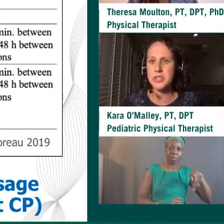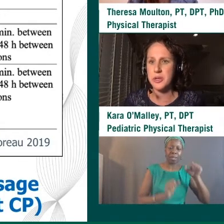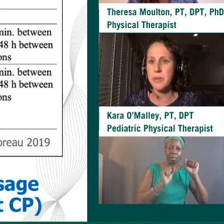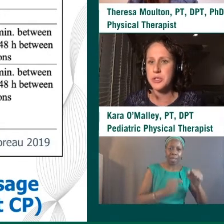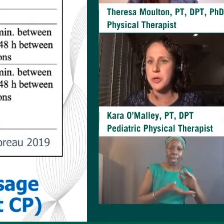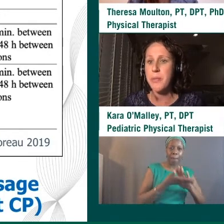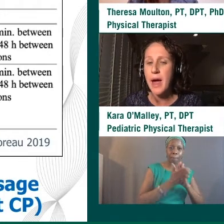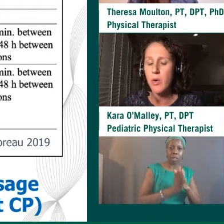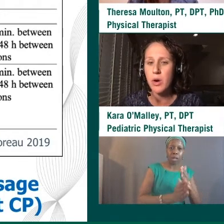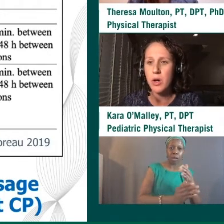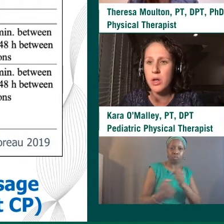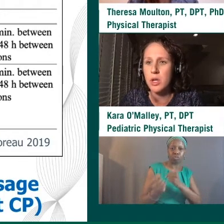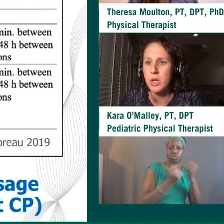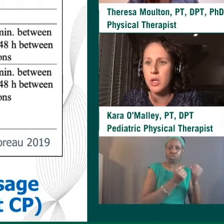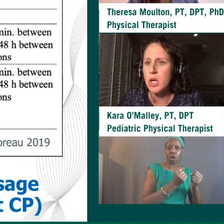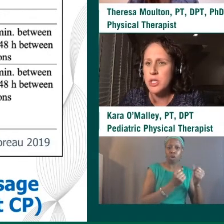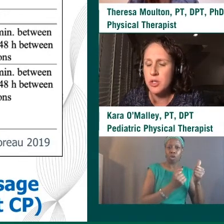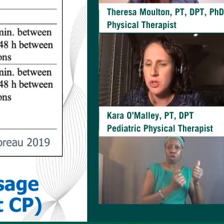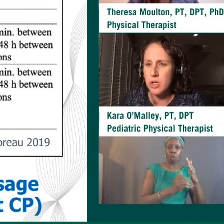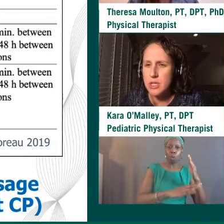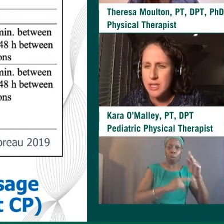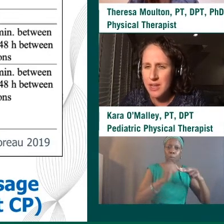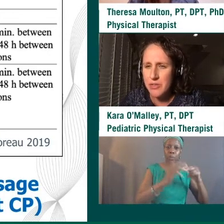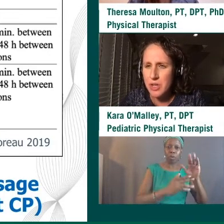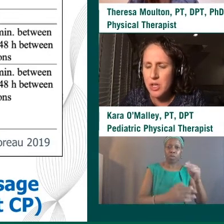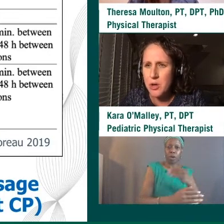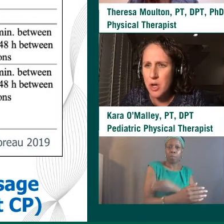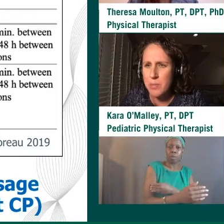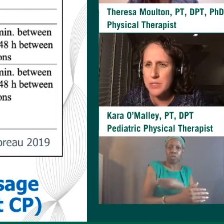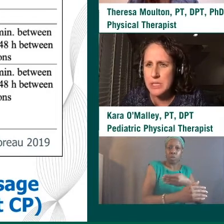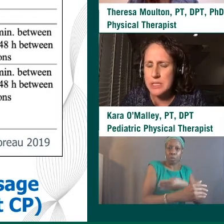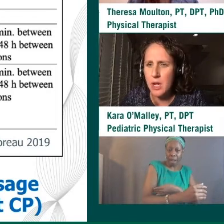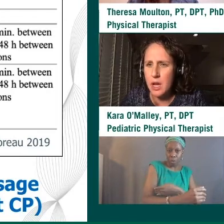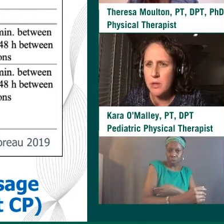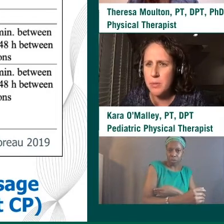or increase their muscle power. So that was kind of a busy slide,